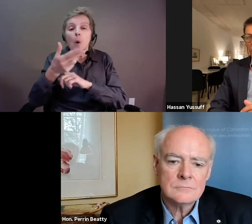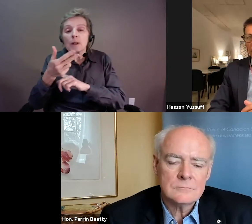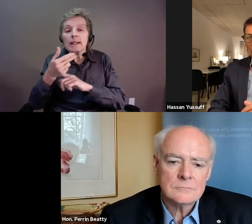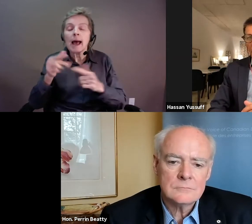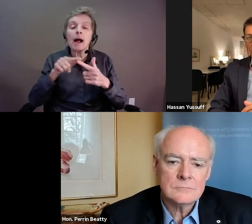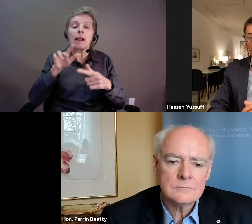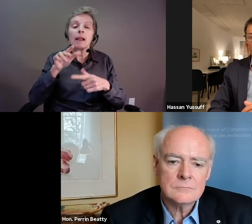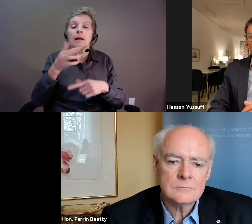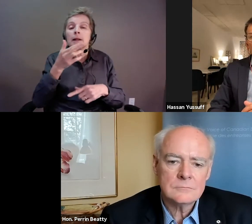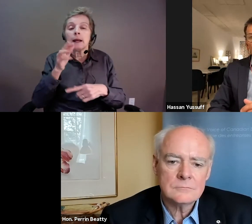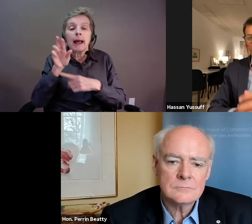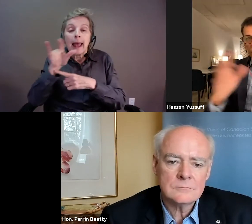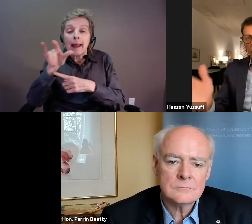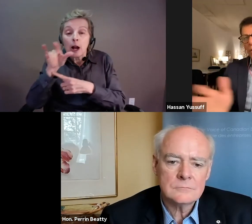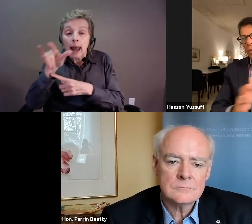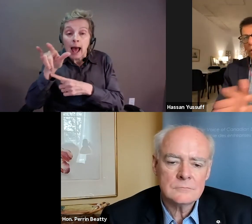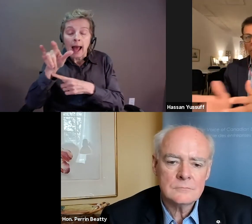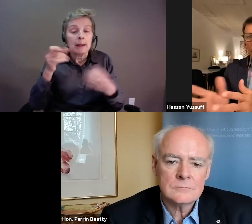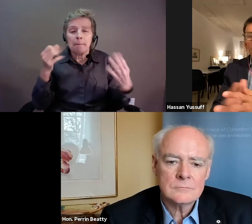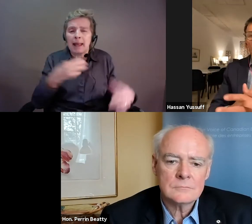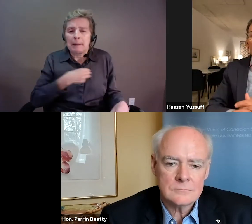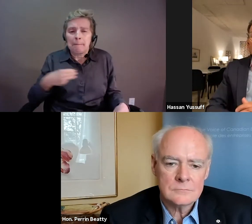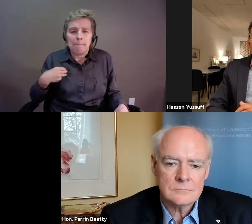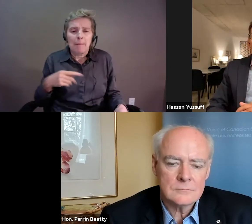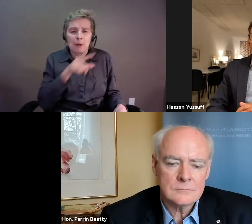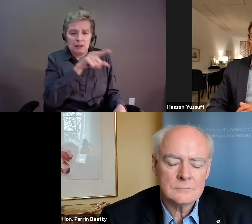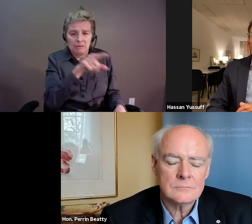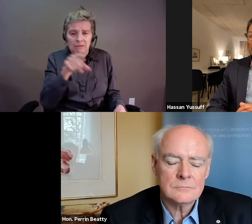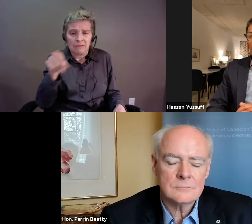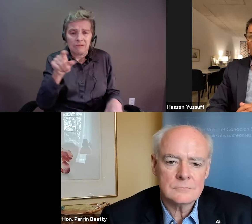we've got still lots of members in those sectors that are still out of work.